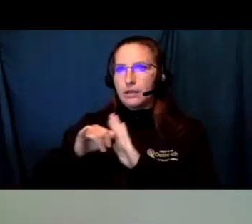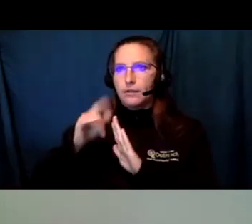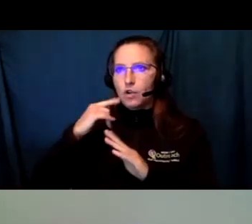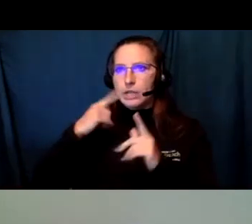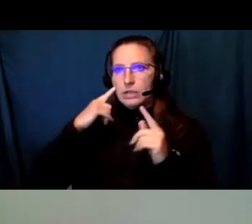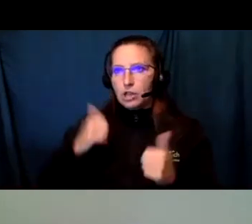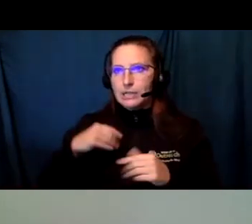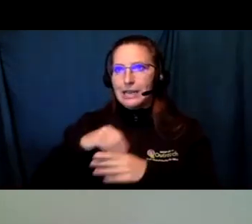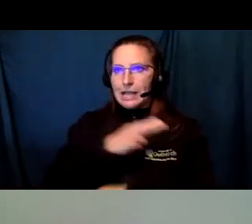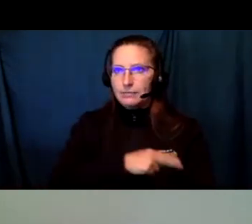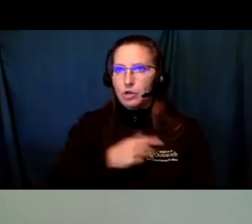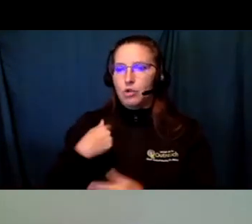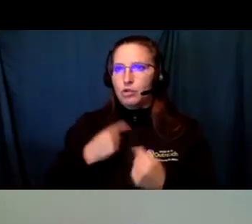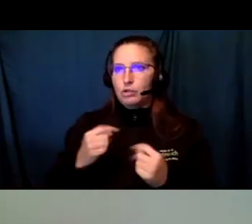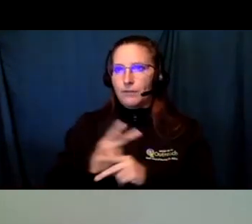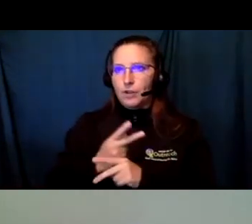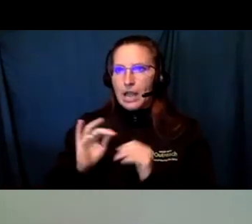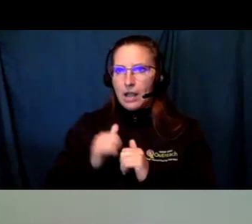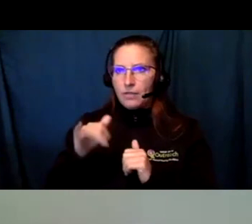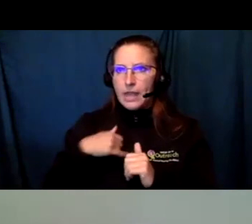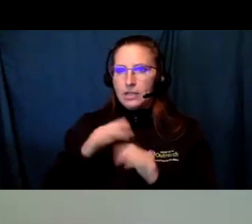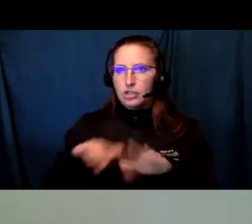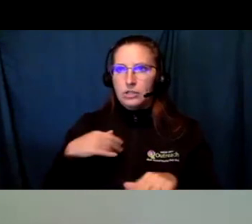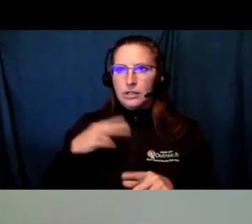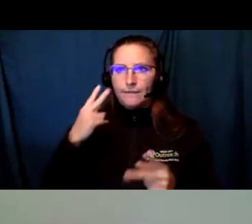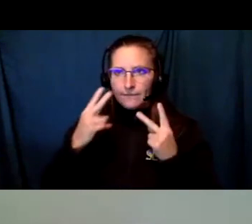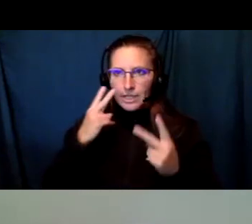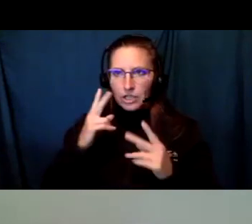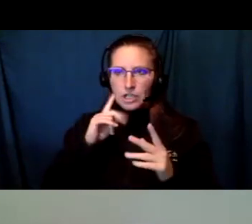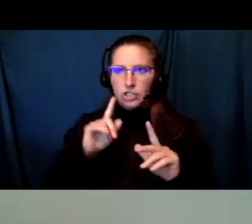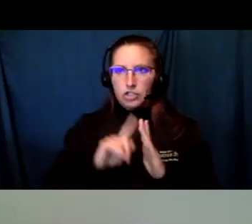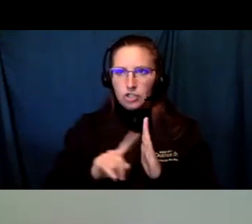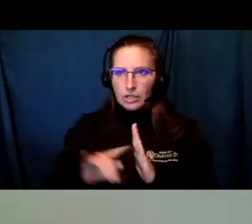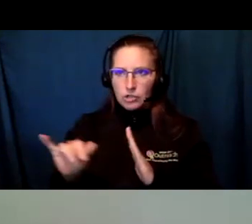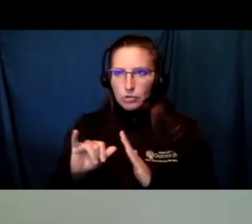figure out a way to have the child's retina and or vision checked as well, especially if child has or